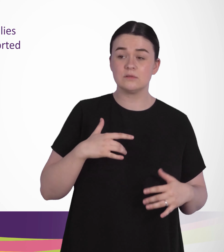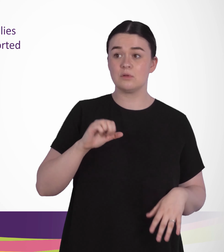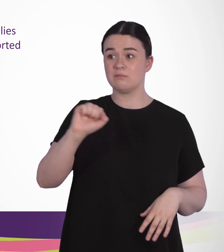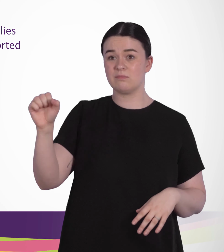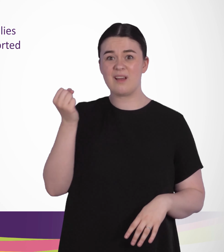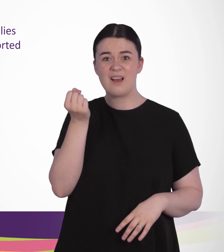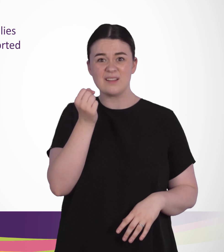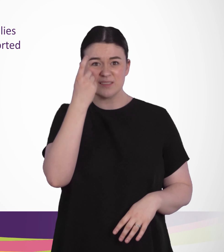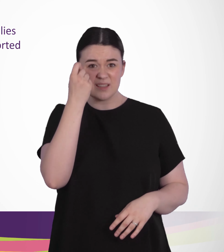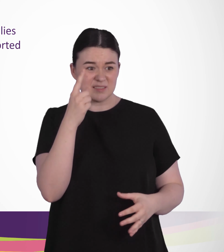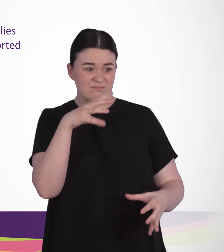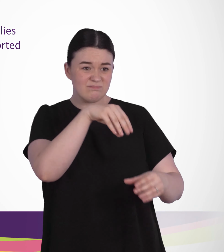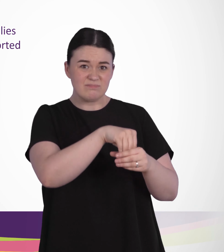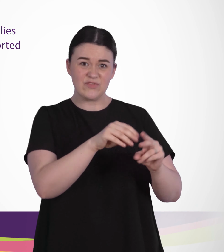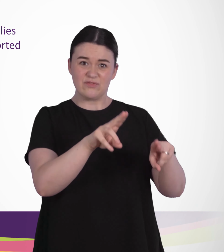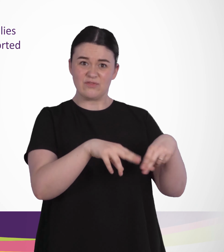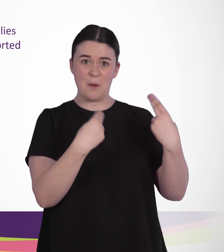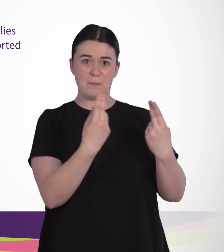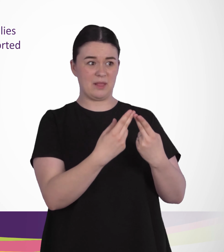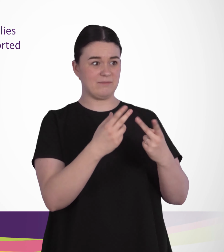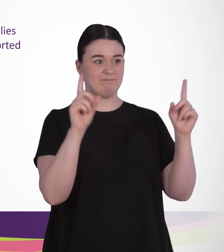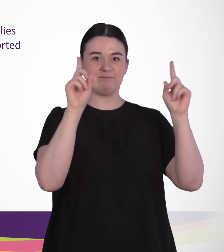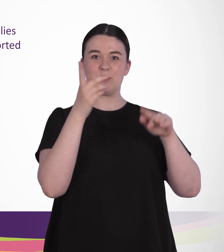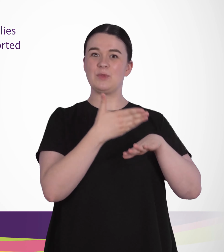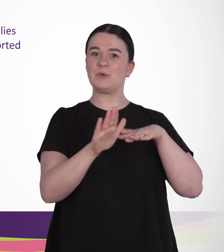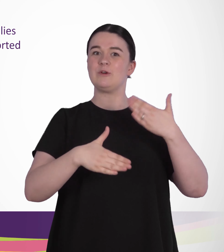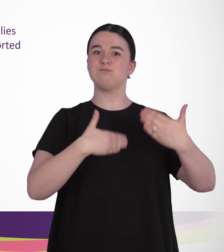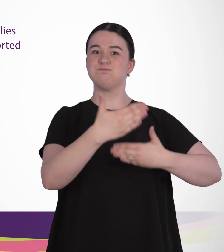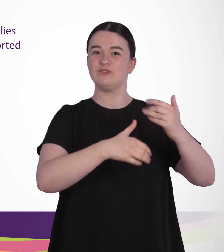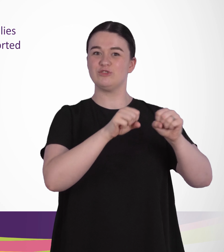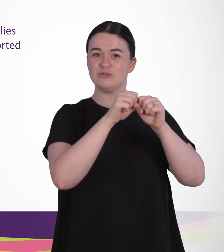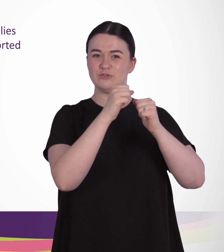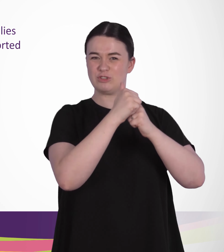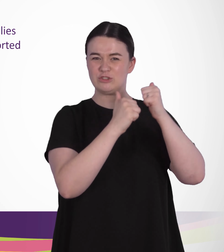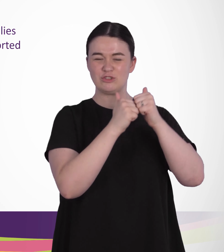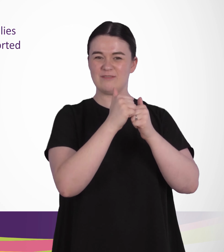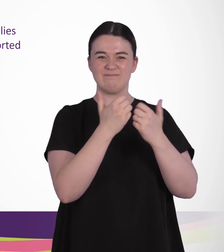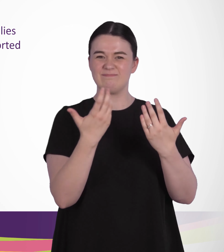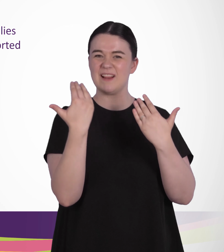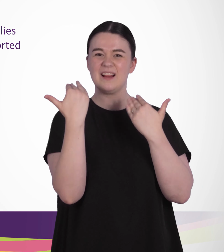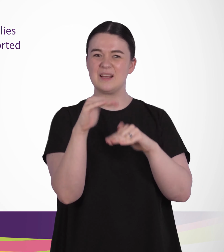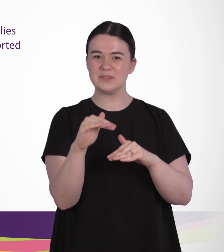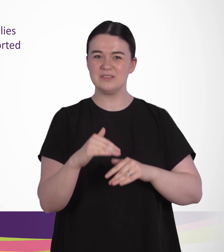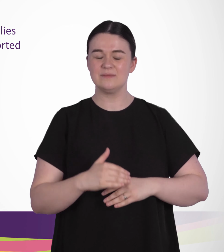or limiting understandings of modern family structures.